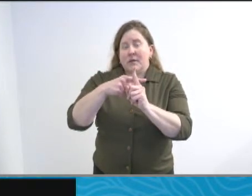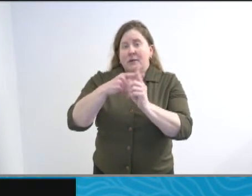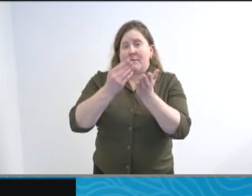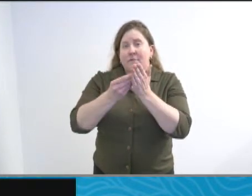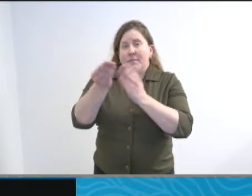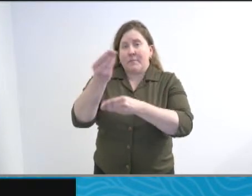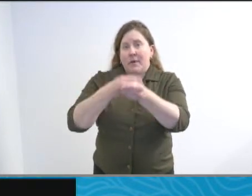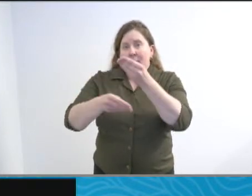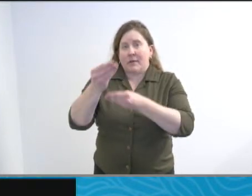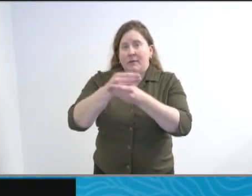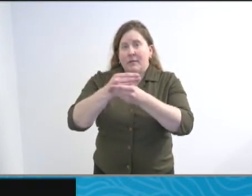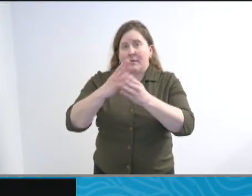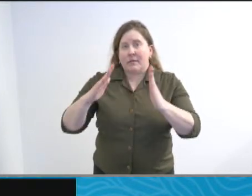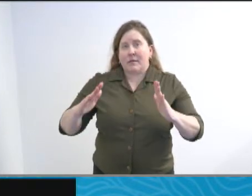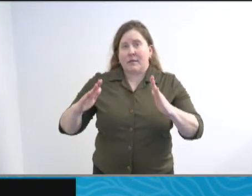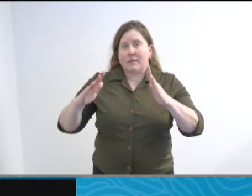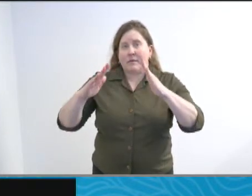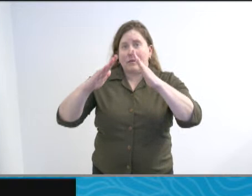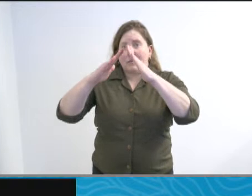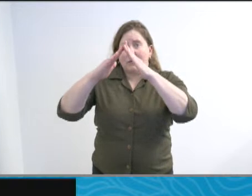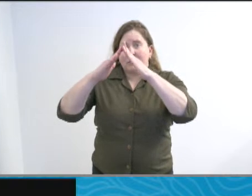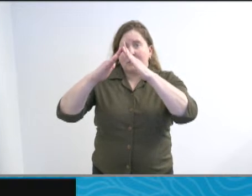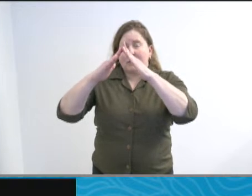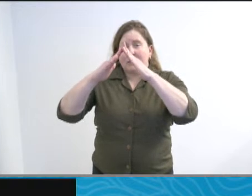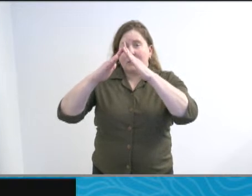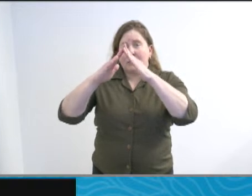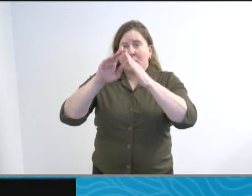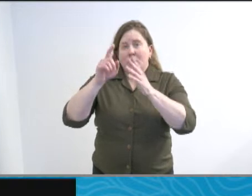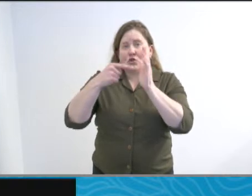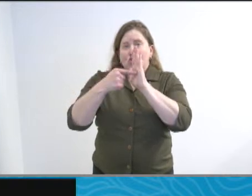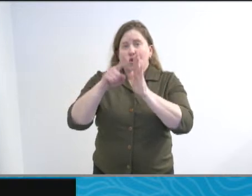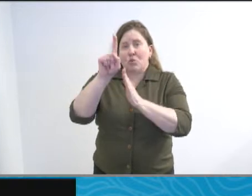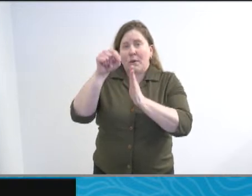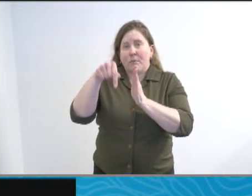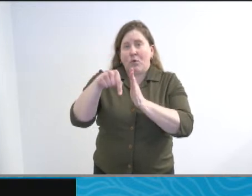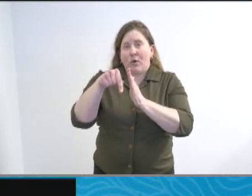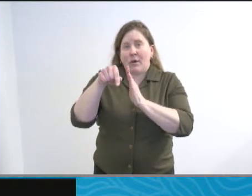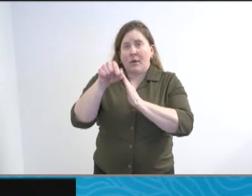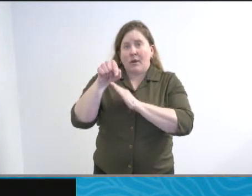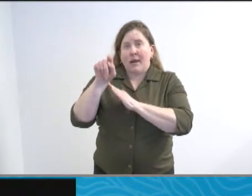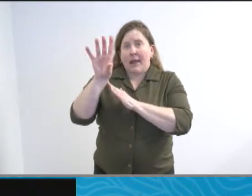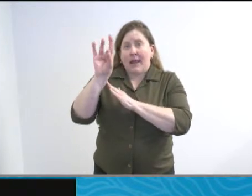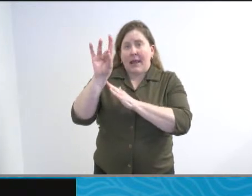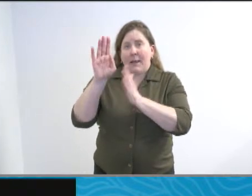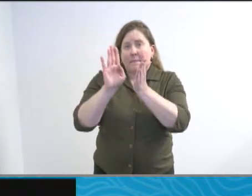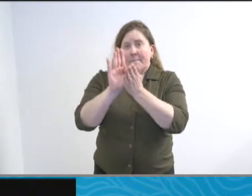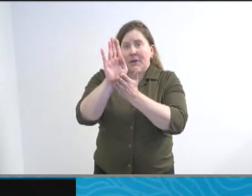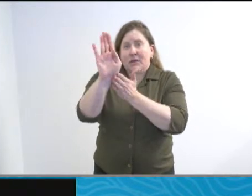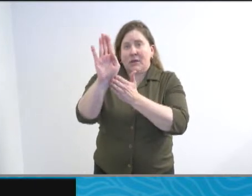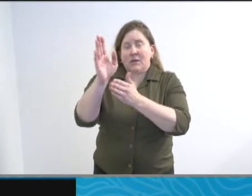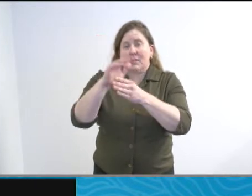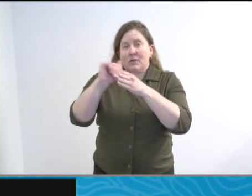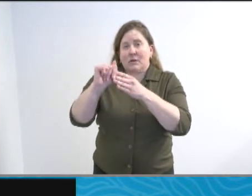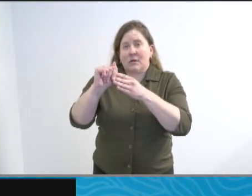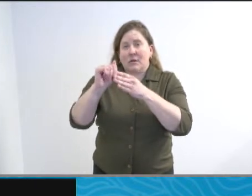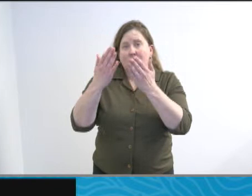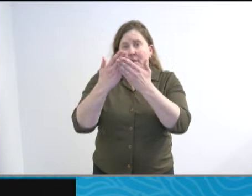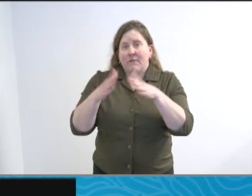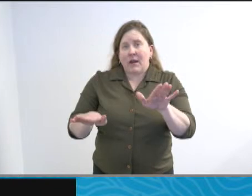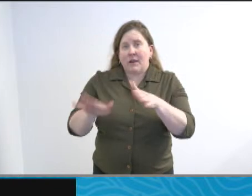kind of shows you that 1.18 billion divided up into five different areas.